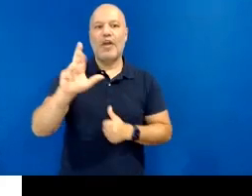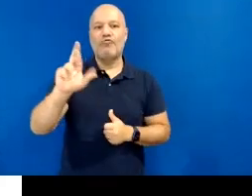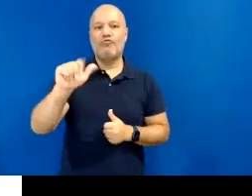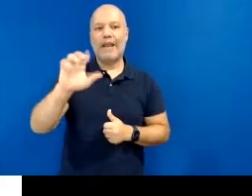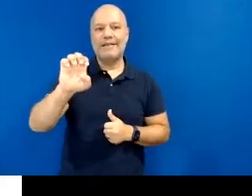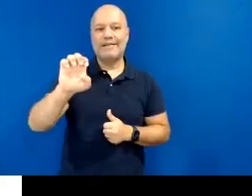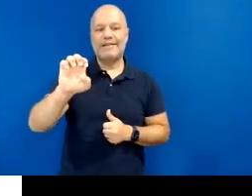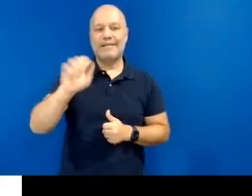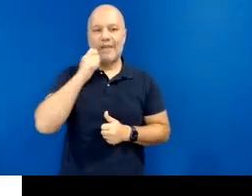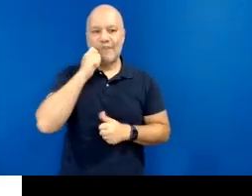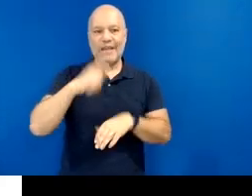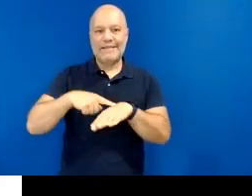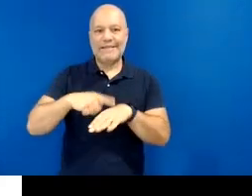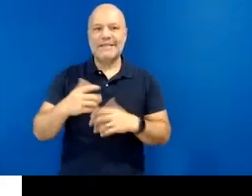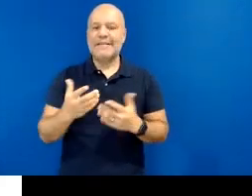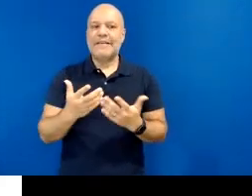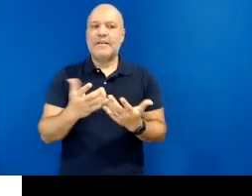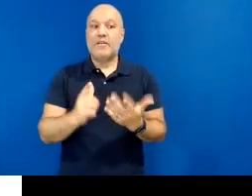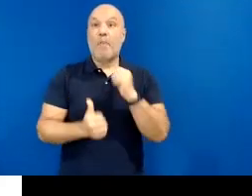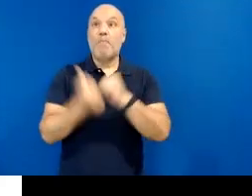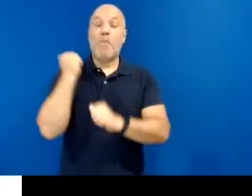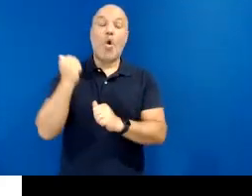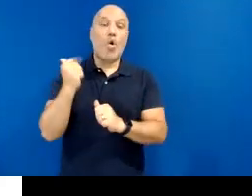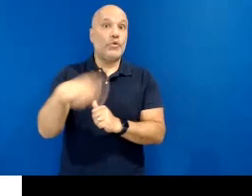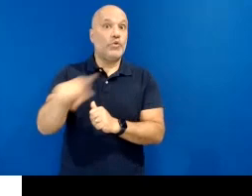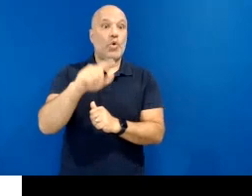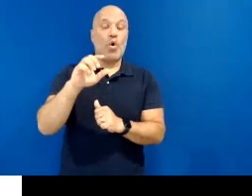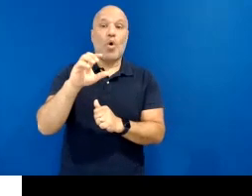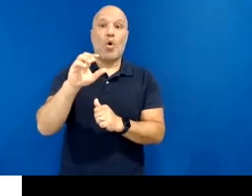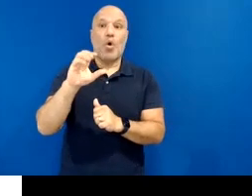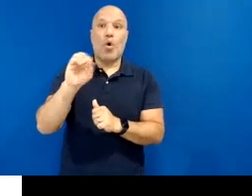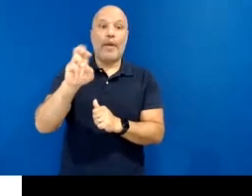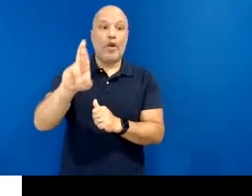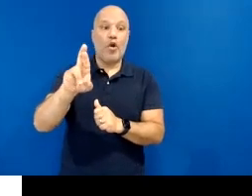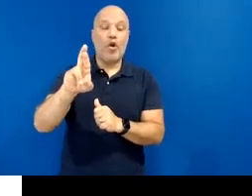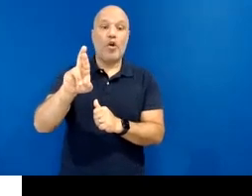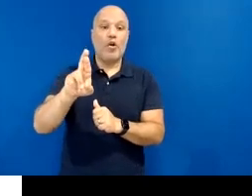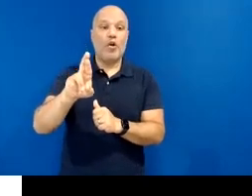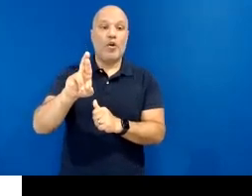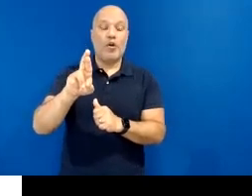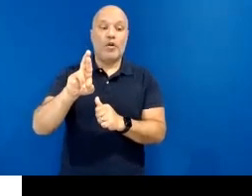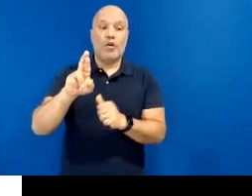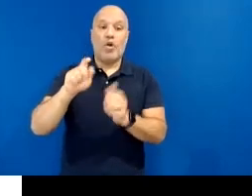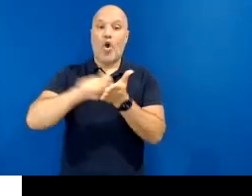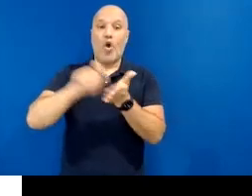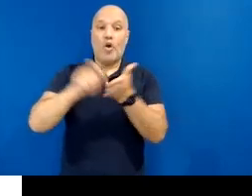You know that the overwhelming majority of OER authors by race in her content analysis of OER materials